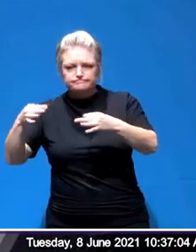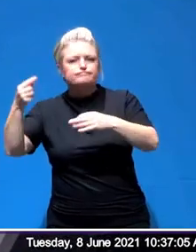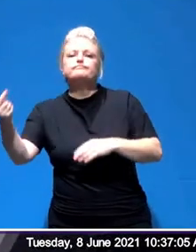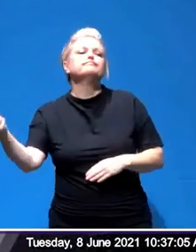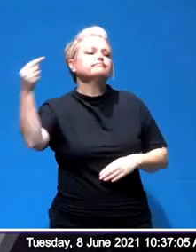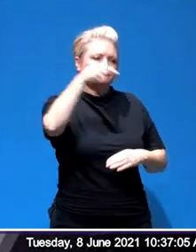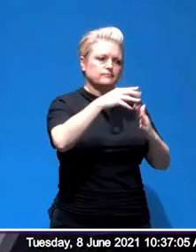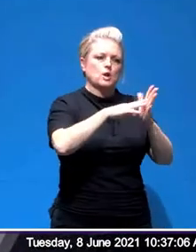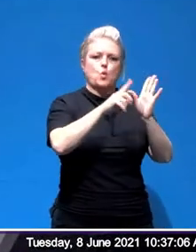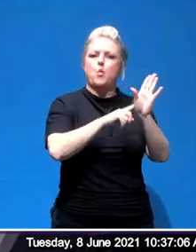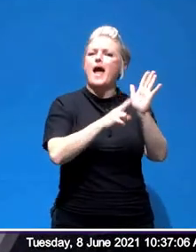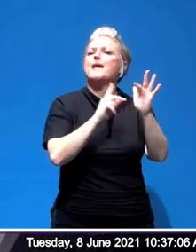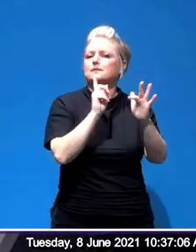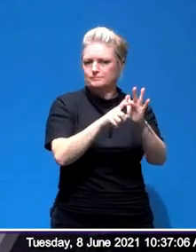the staff member became upset.